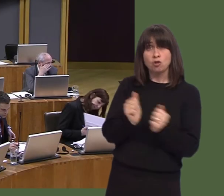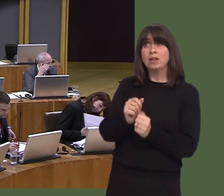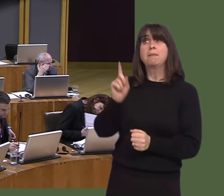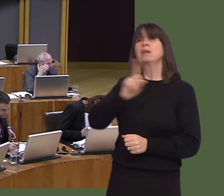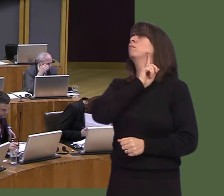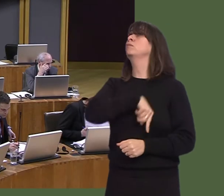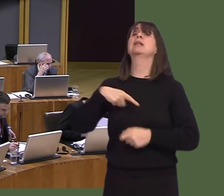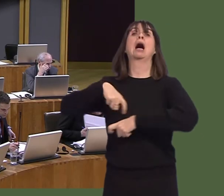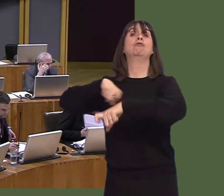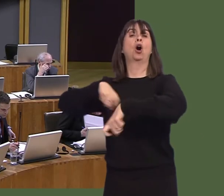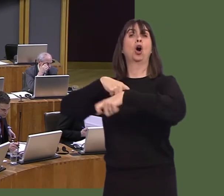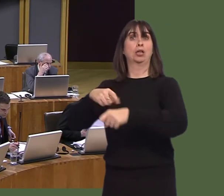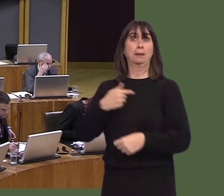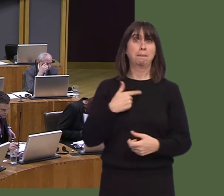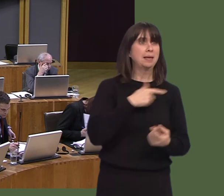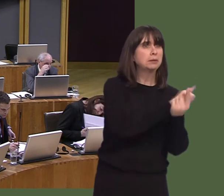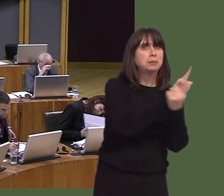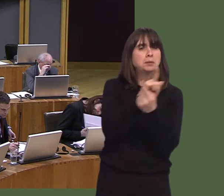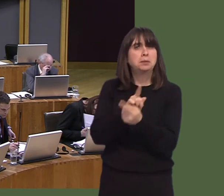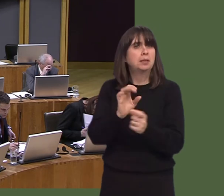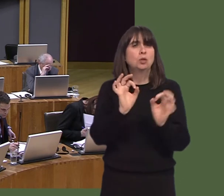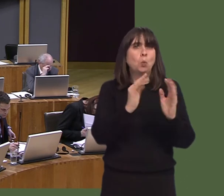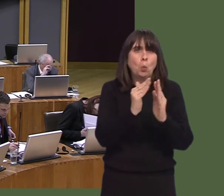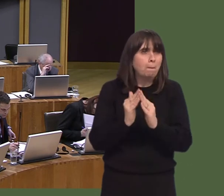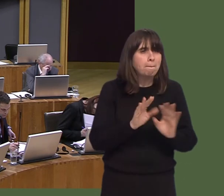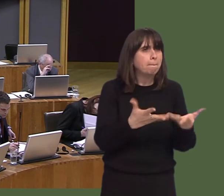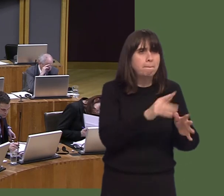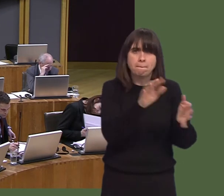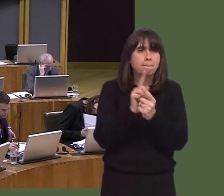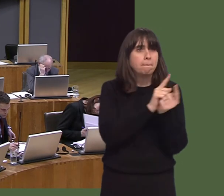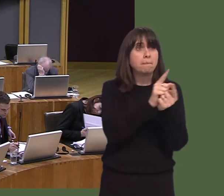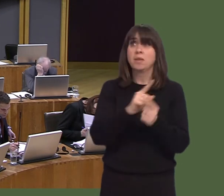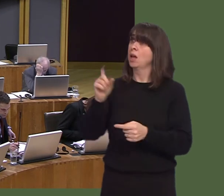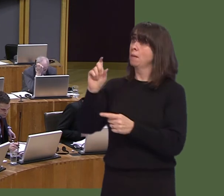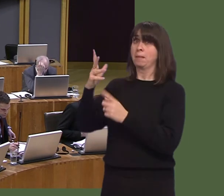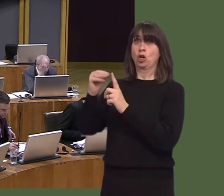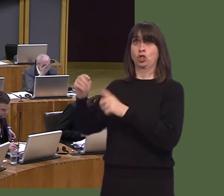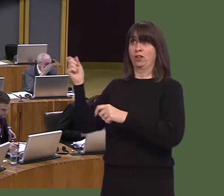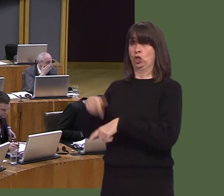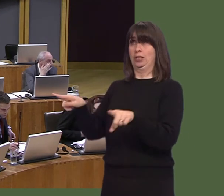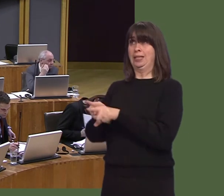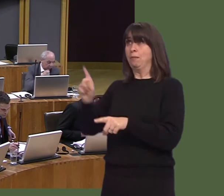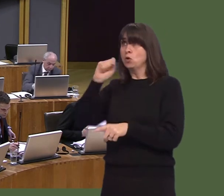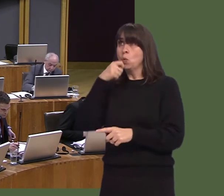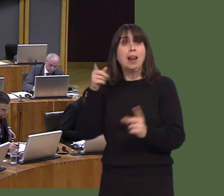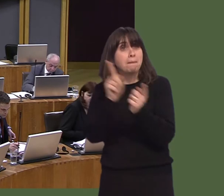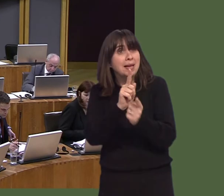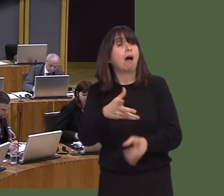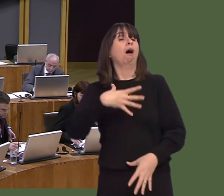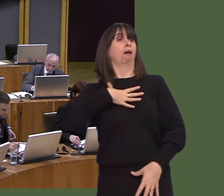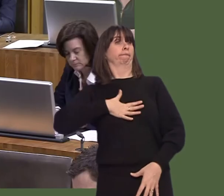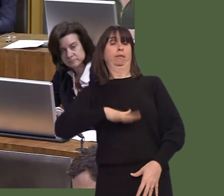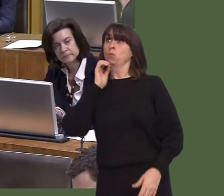These are issues that need to be looked at dispassionately and sensibly before any decisions